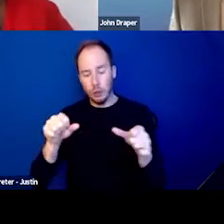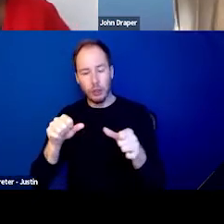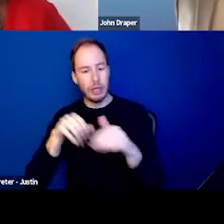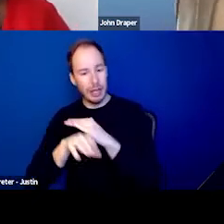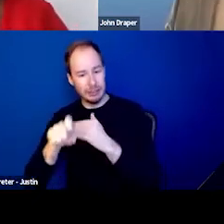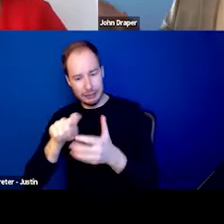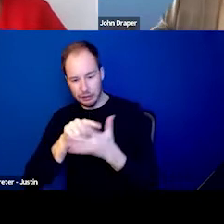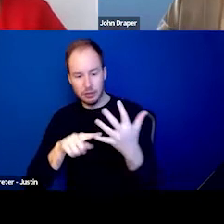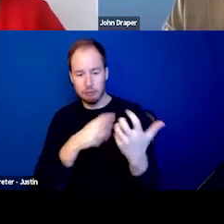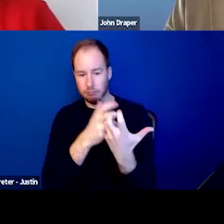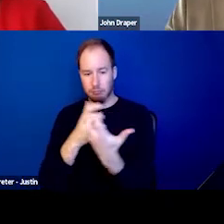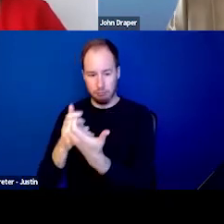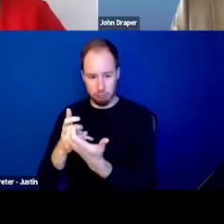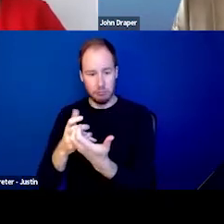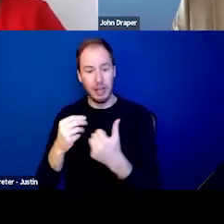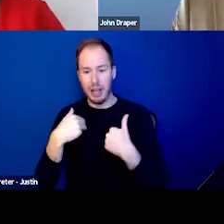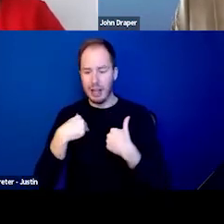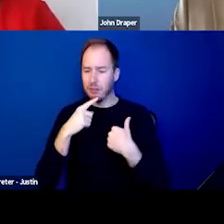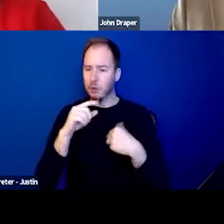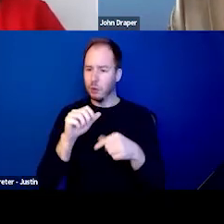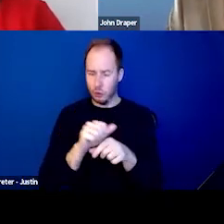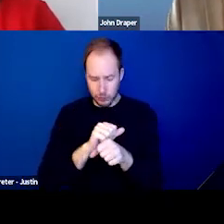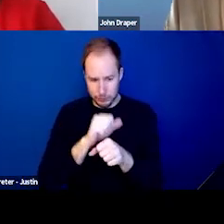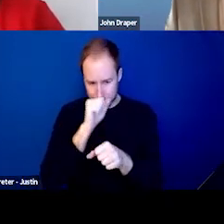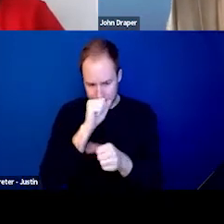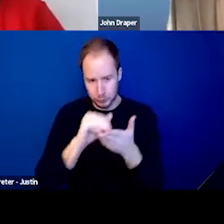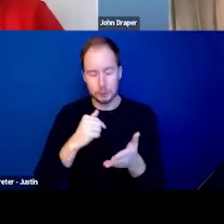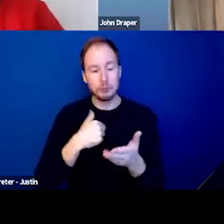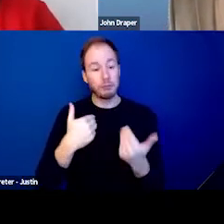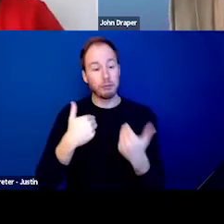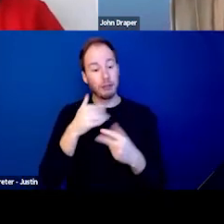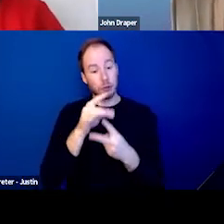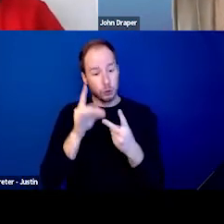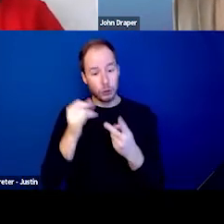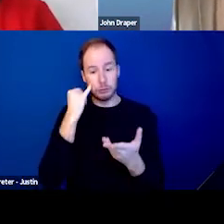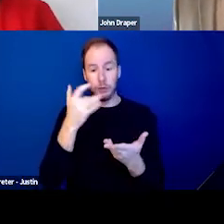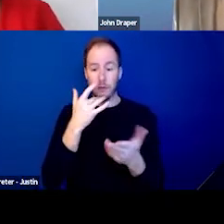We also wanna make sure that people have a choice, that if they want to contact us by phone, or chat or text,